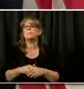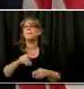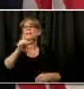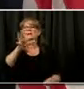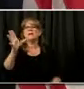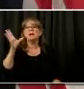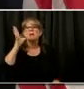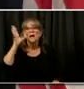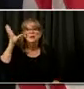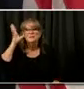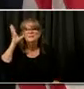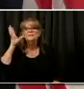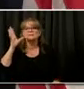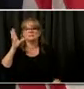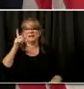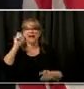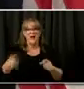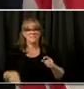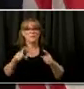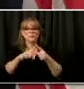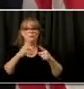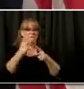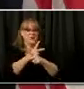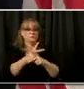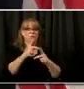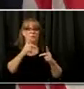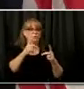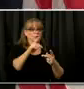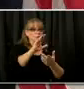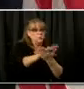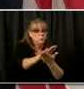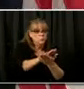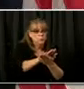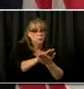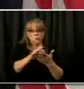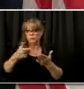i know how difficult that is but we know that the potential learning loss for our highest needs kids